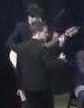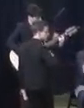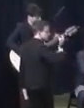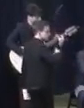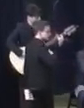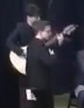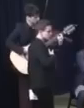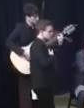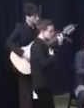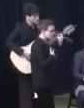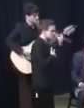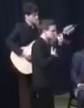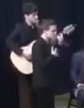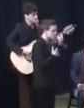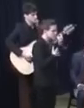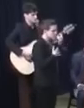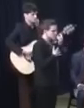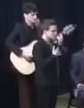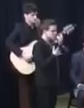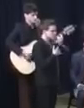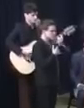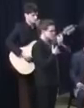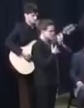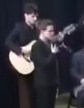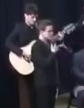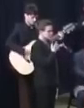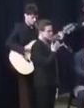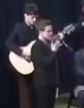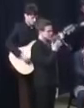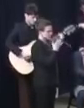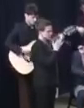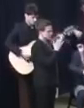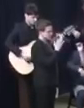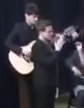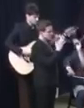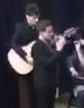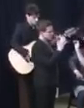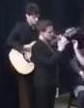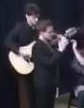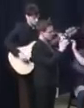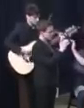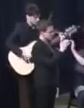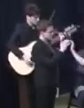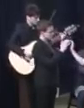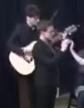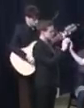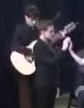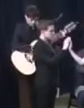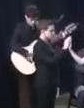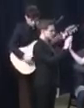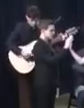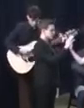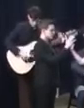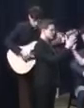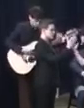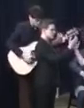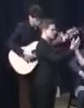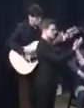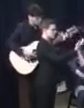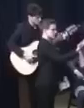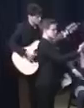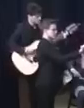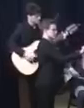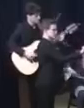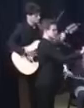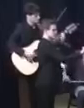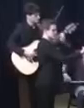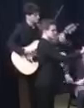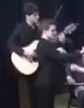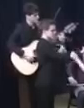Touch me...